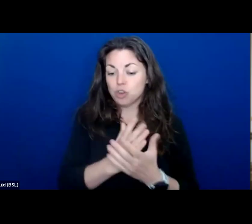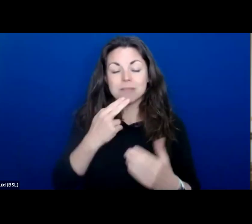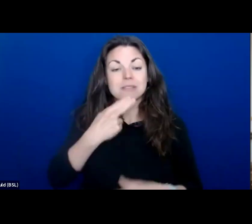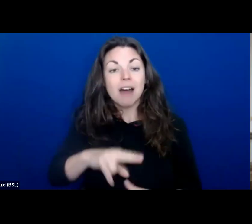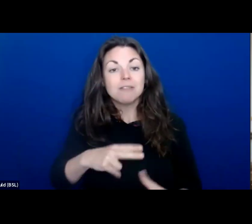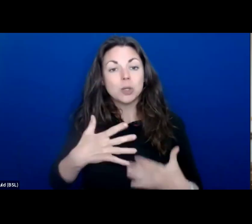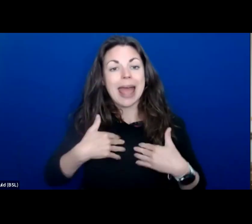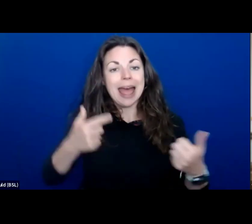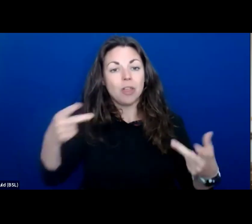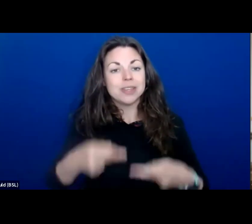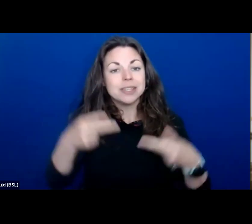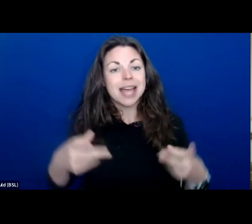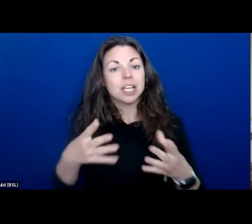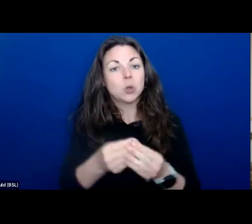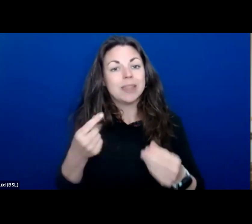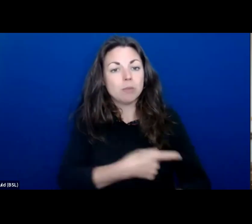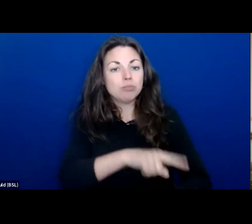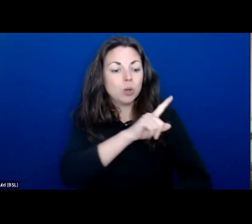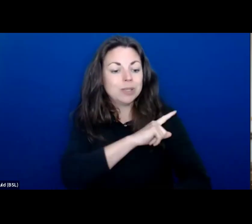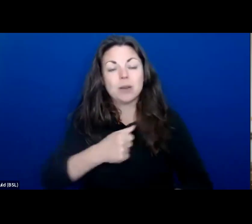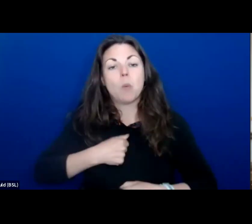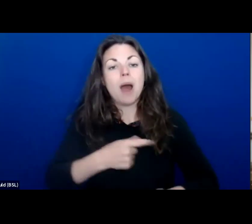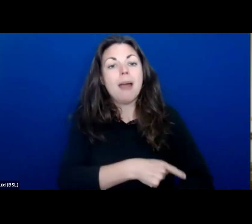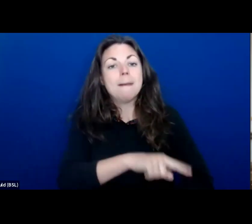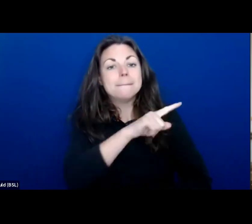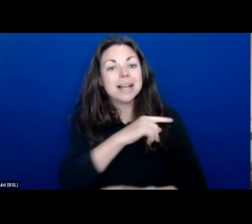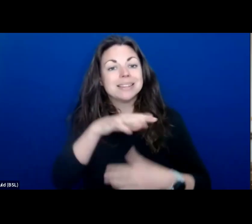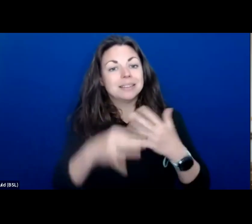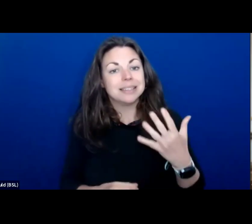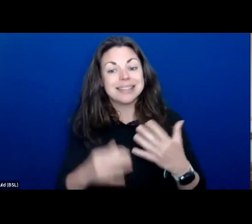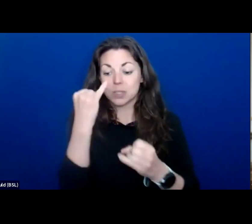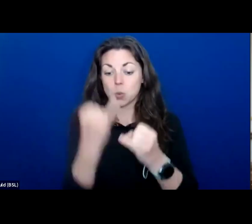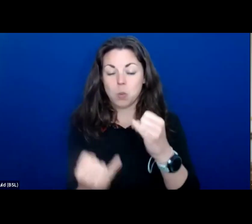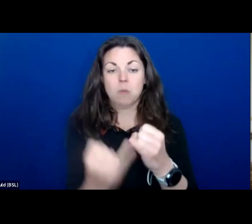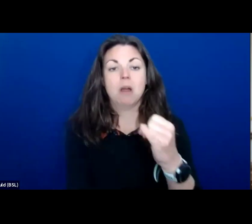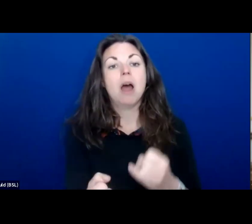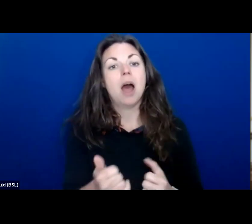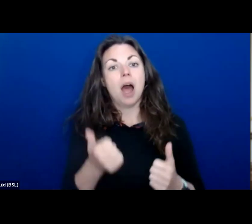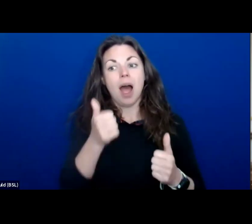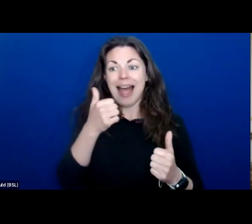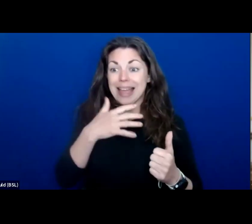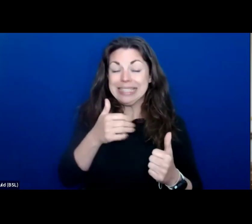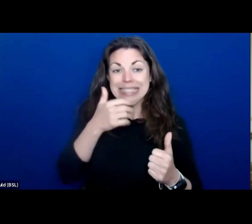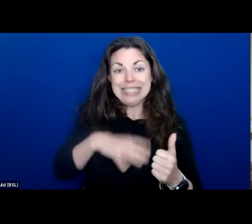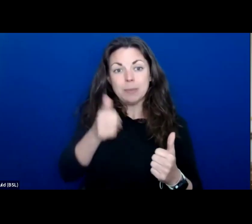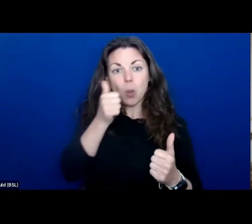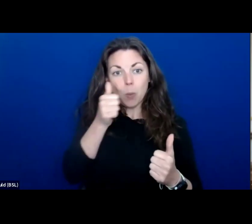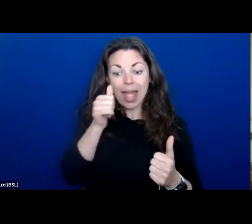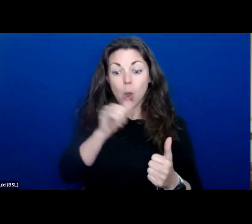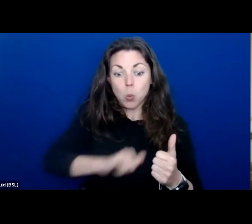Having a degenerative muscle disease, I'm aware of, I've done the research to learn what foods are going to aggravate my body,